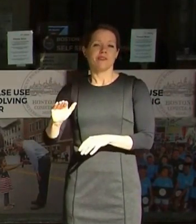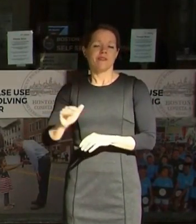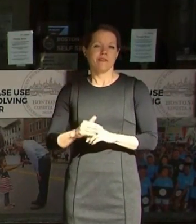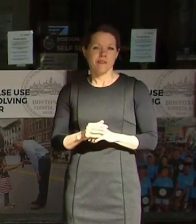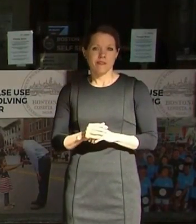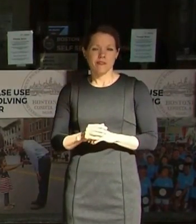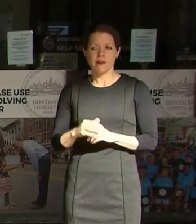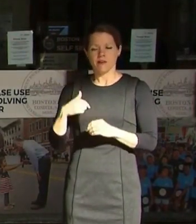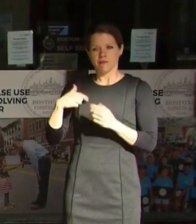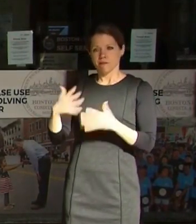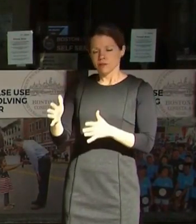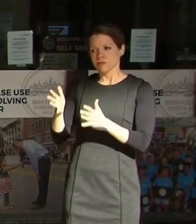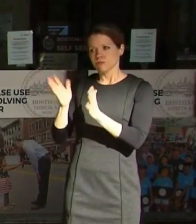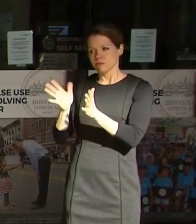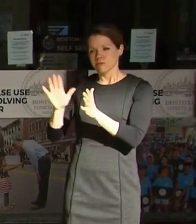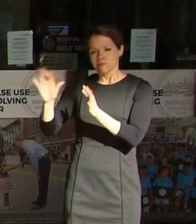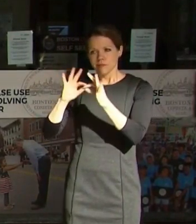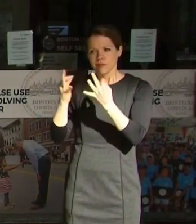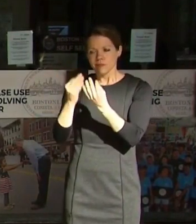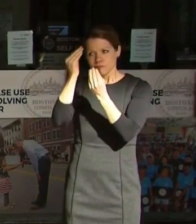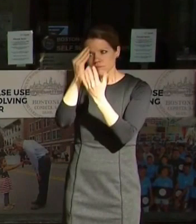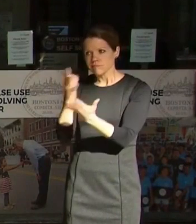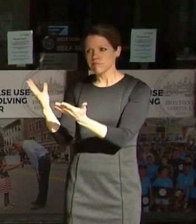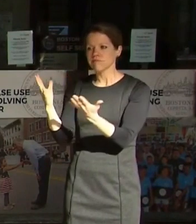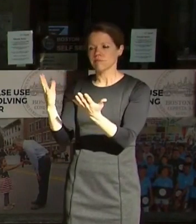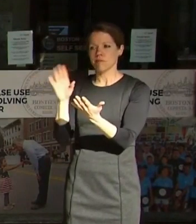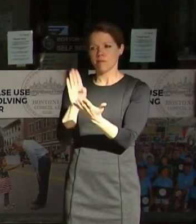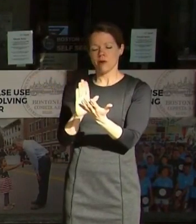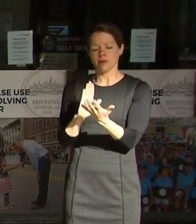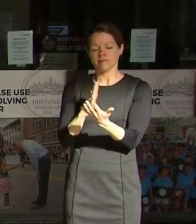DEVOTION TO HIS FOUR CHILDREN AND HIS GRANDCHILD. I SPOKE TO THE OFFICER'S WIFE